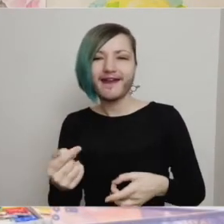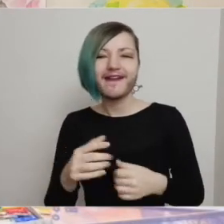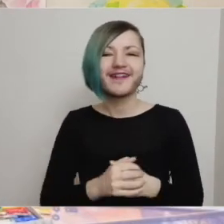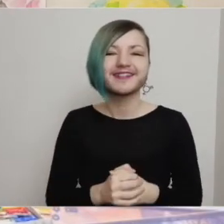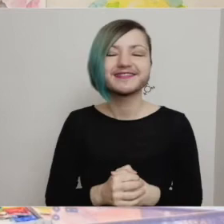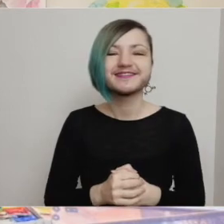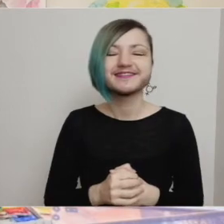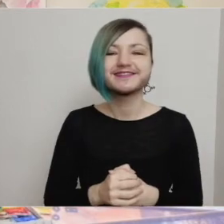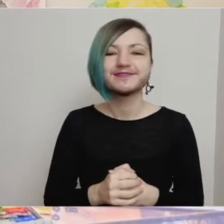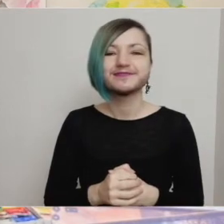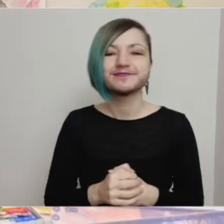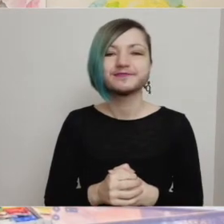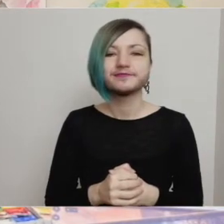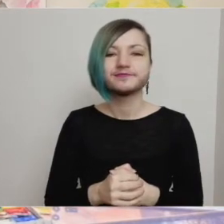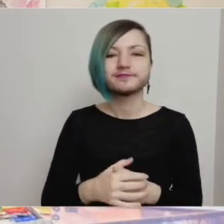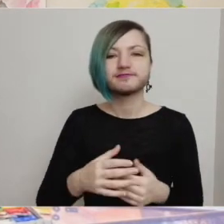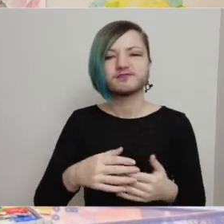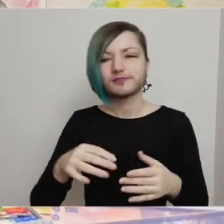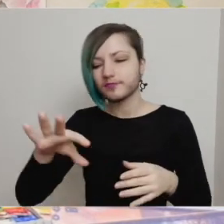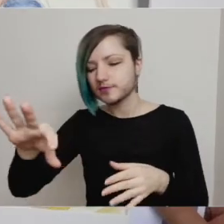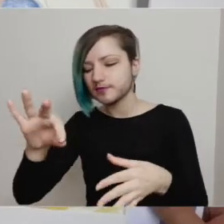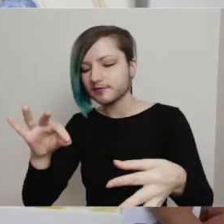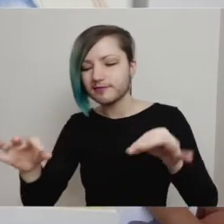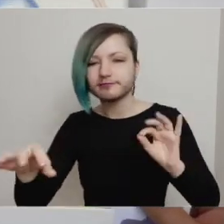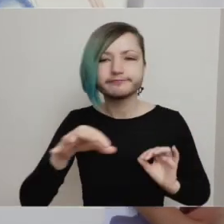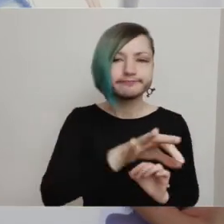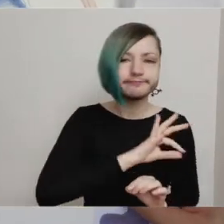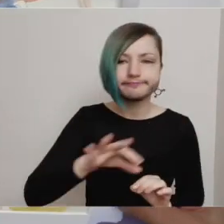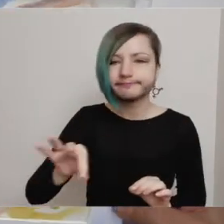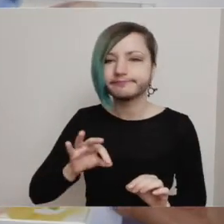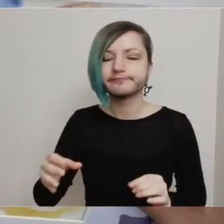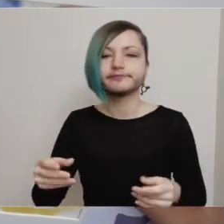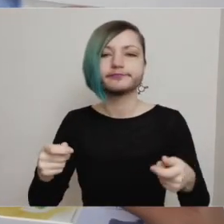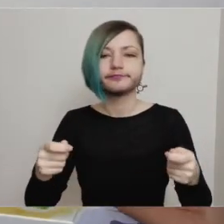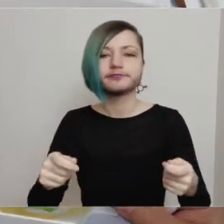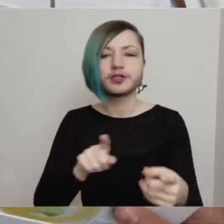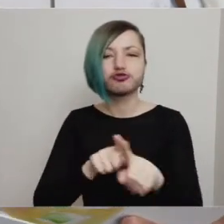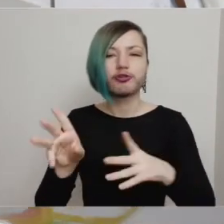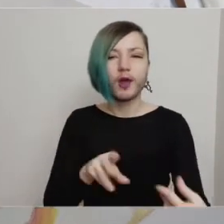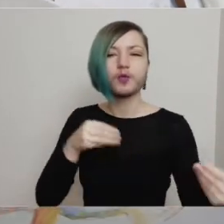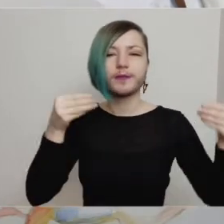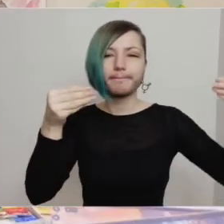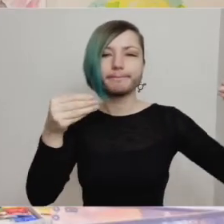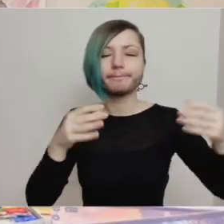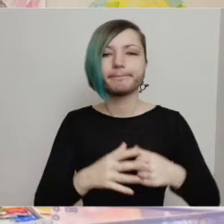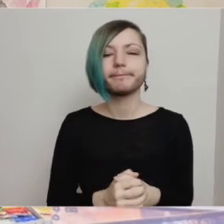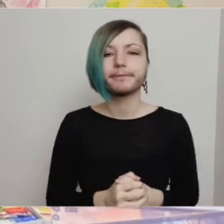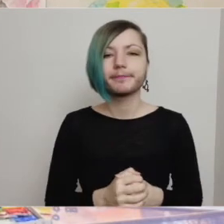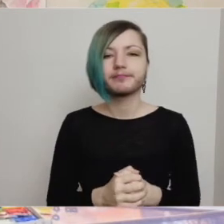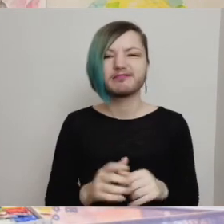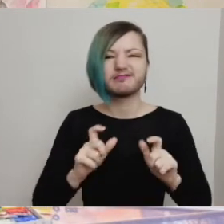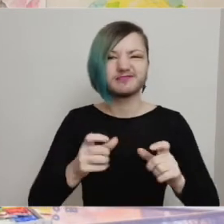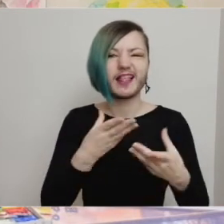I'll just untape this and i'll try and hold it up, still a bit wet so it's going to start